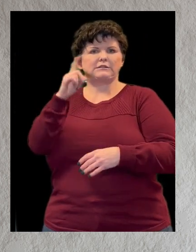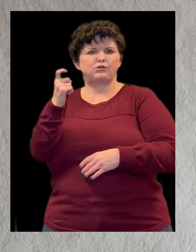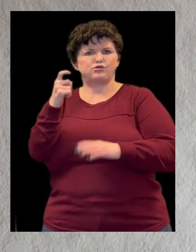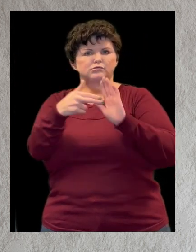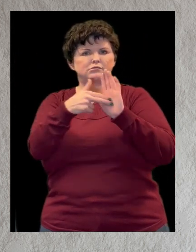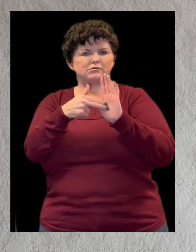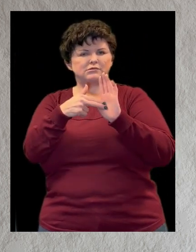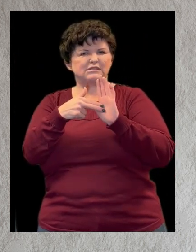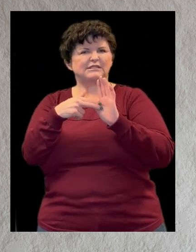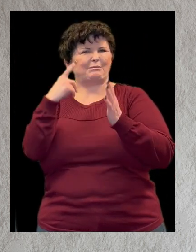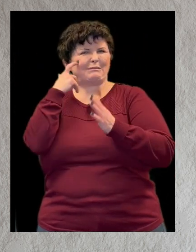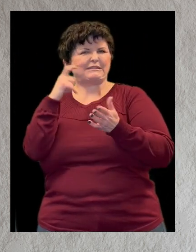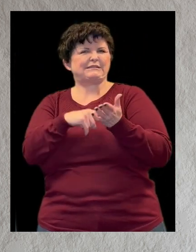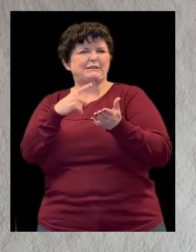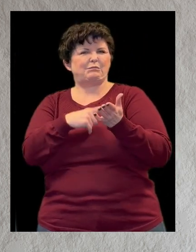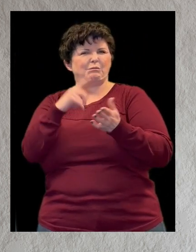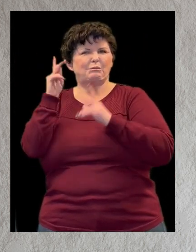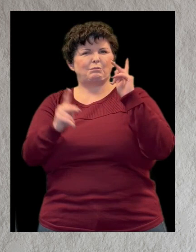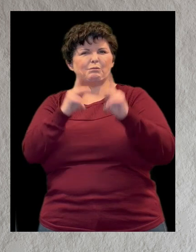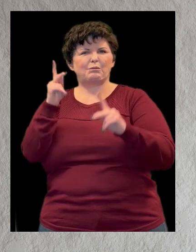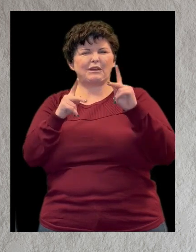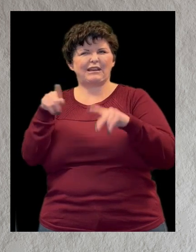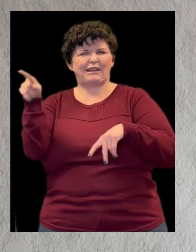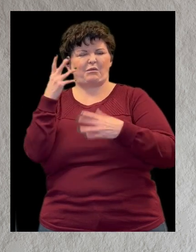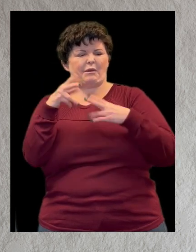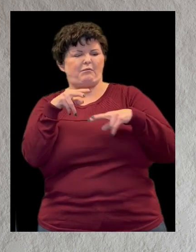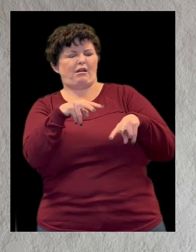'cause sometimes people might treat me differently